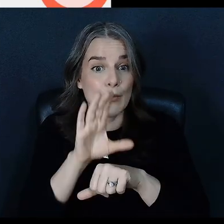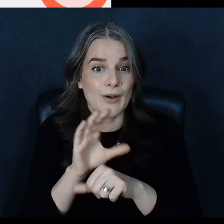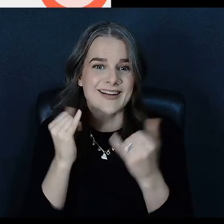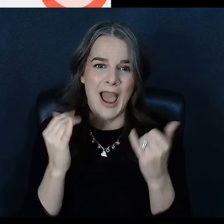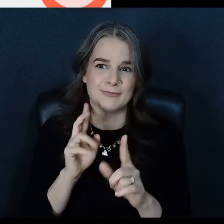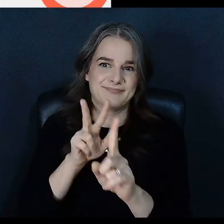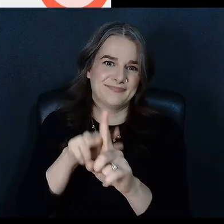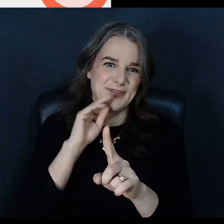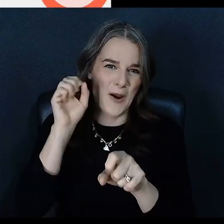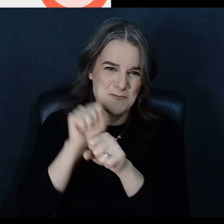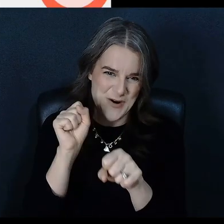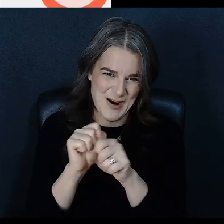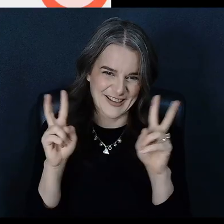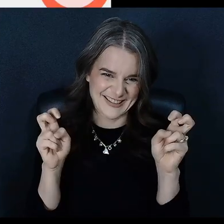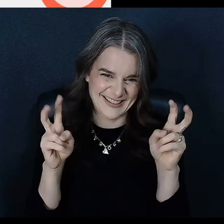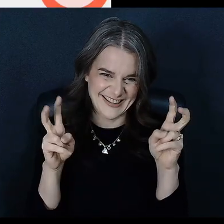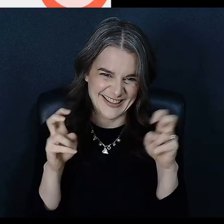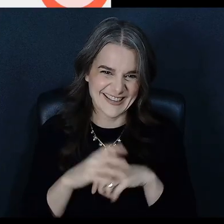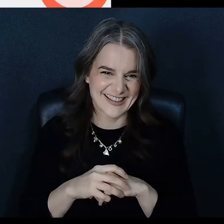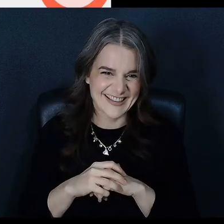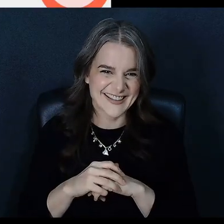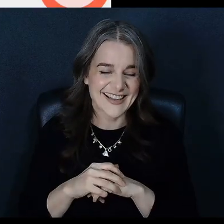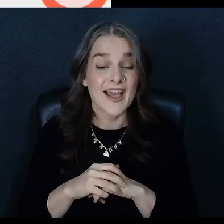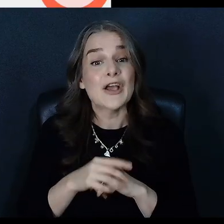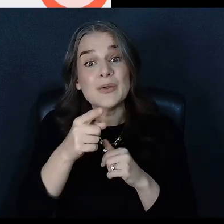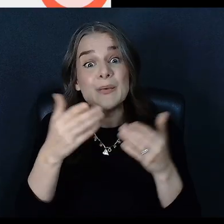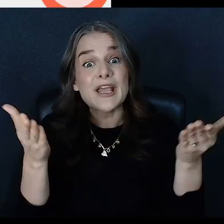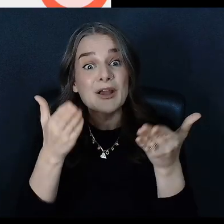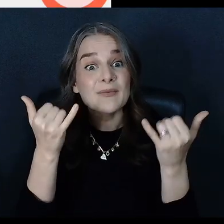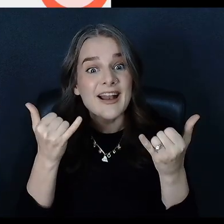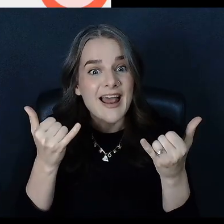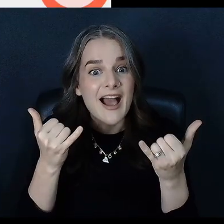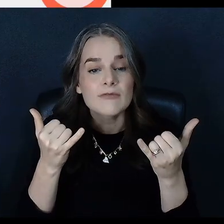If you're here right now, you can't do the homework now. If you're watching this recording, I might say to you,